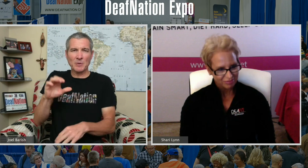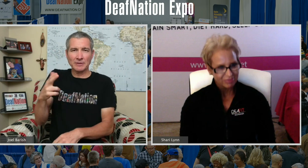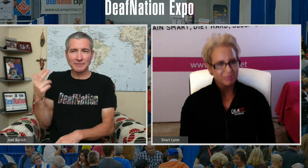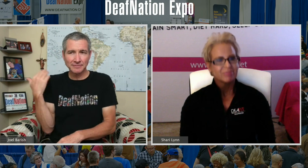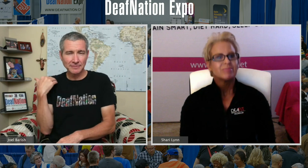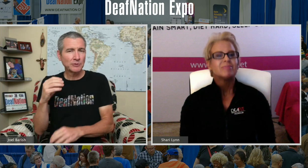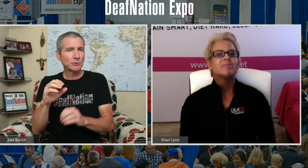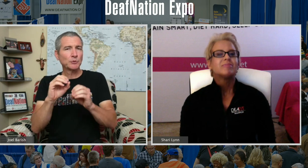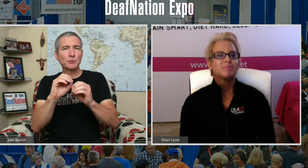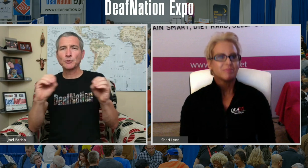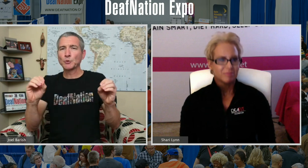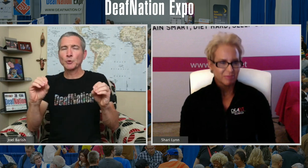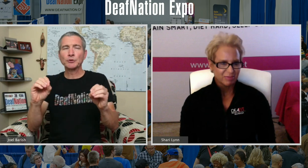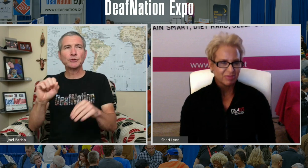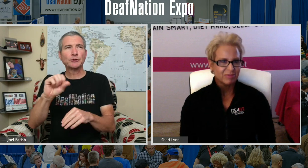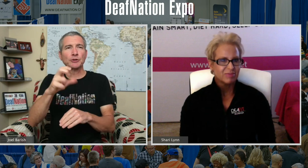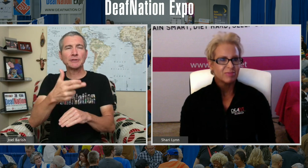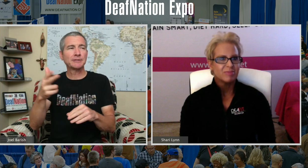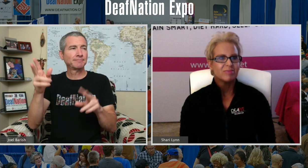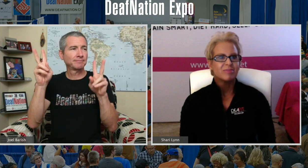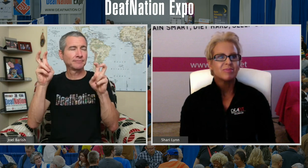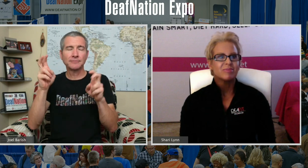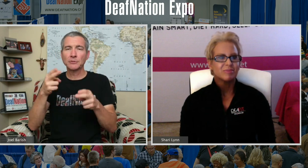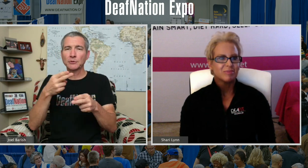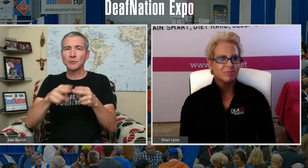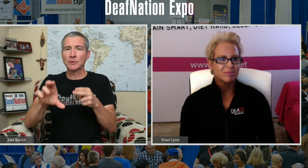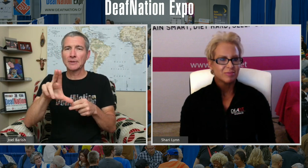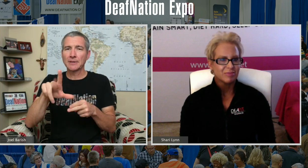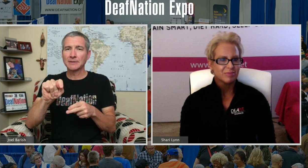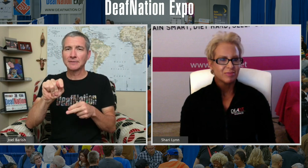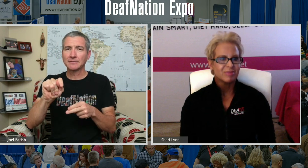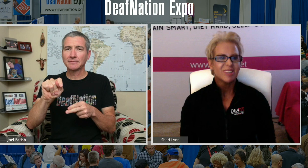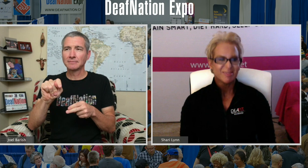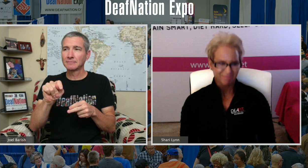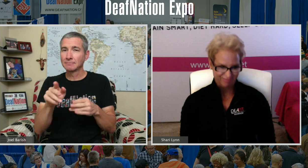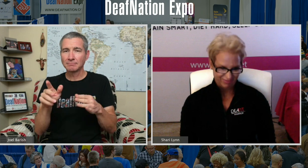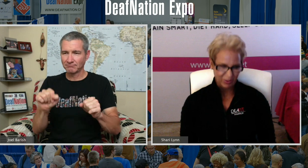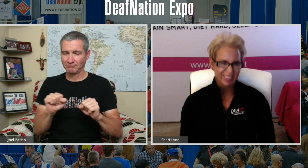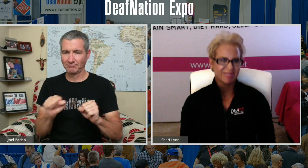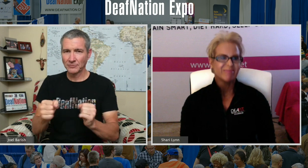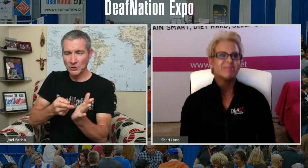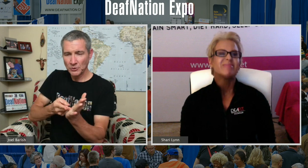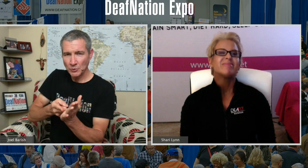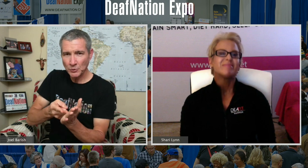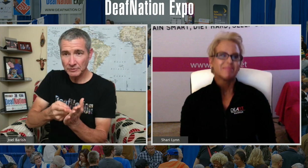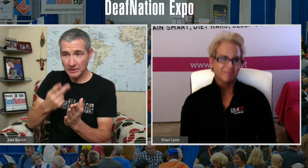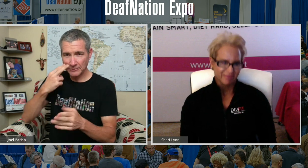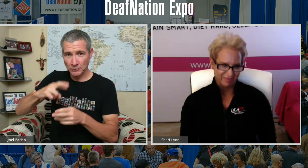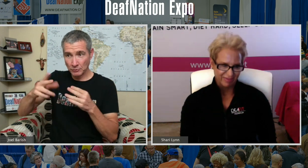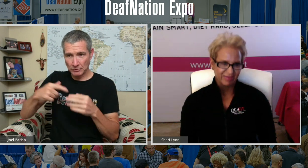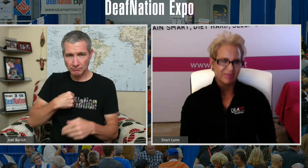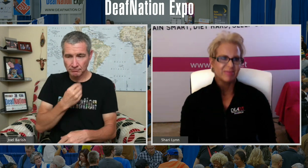I now have a bike coach, who told me there is no such thing as a shortcut. The truth.